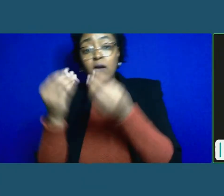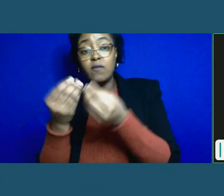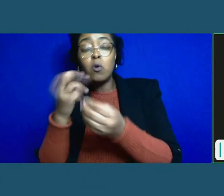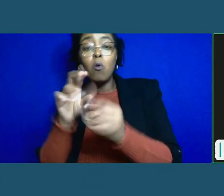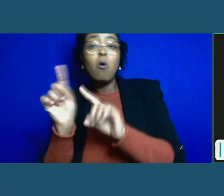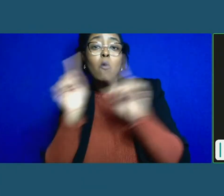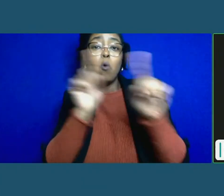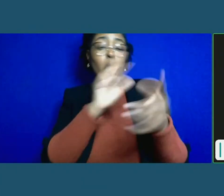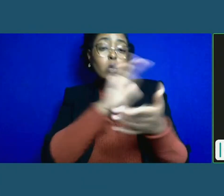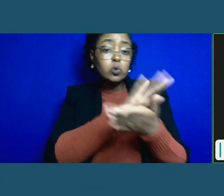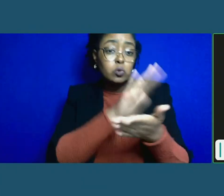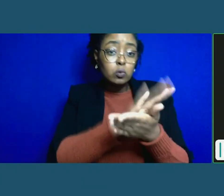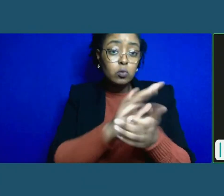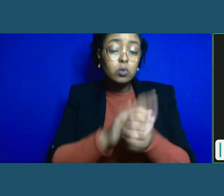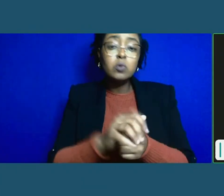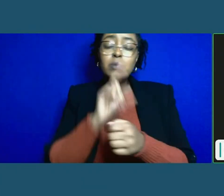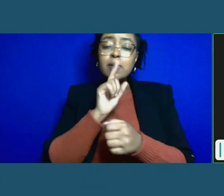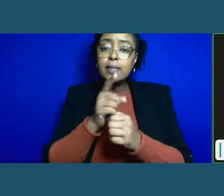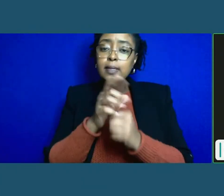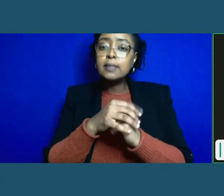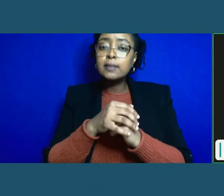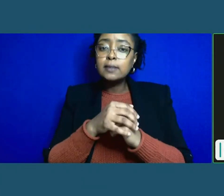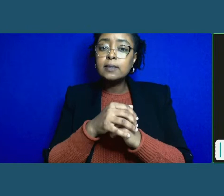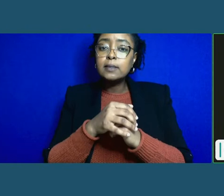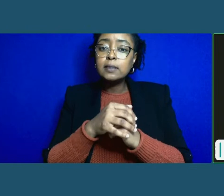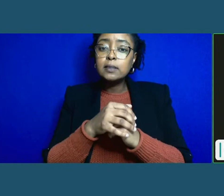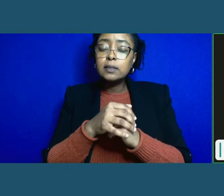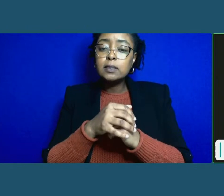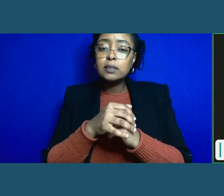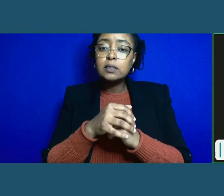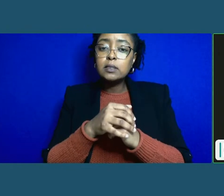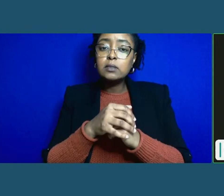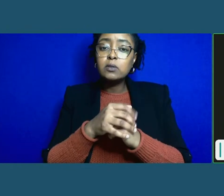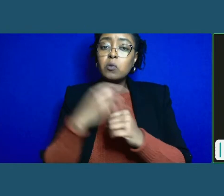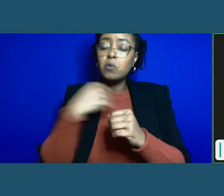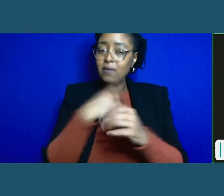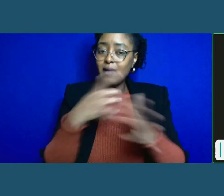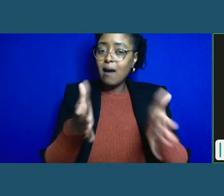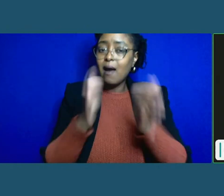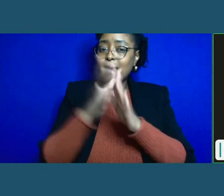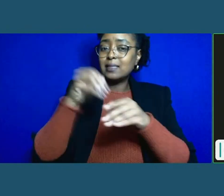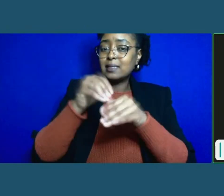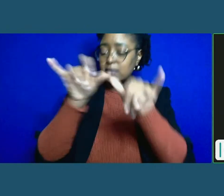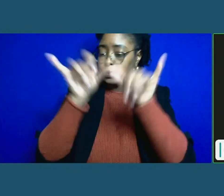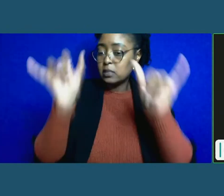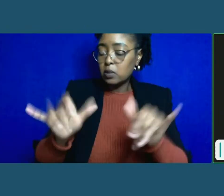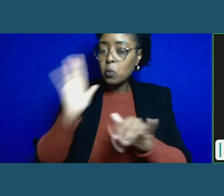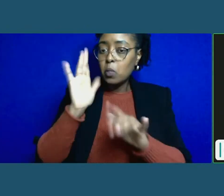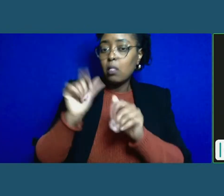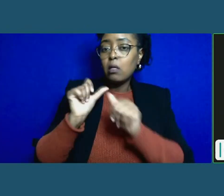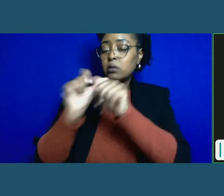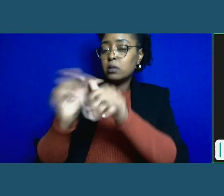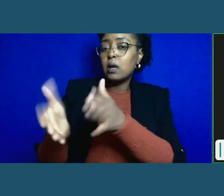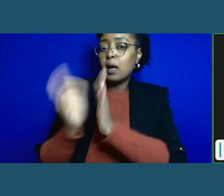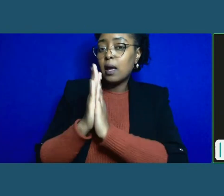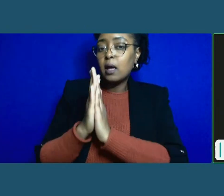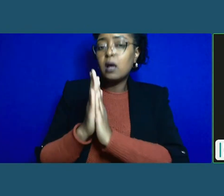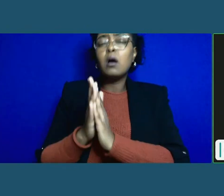to ask that God's our work every single day when we come into central office where we go into a school And it really does. Get